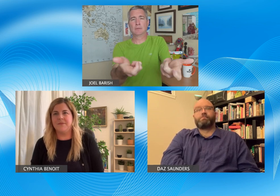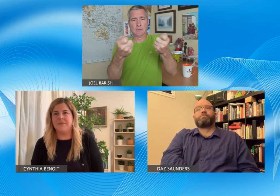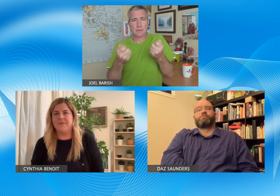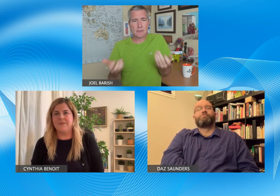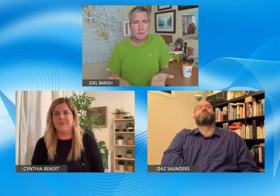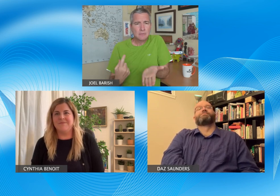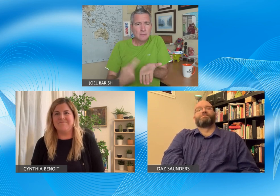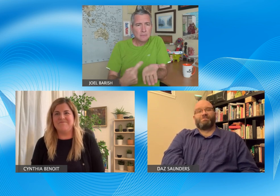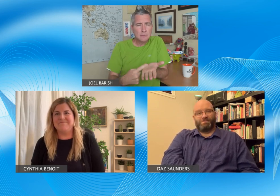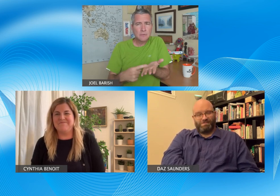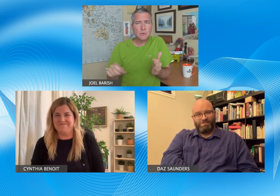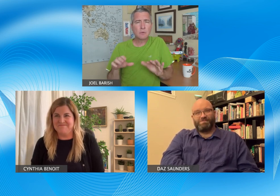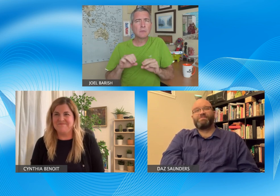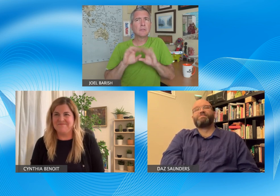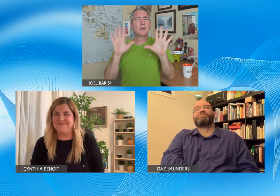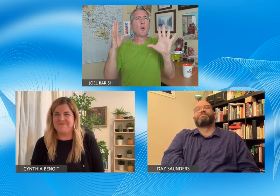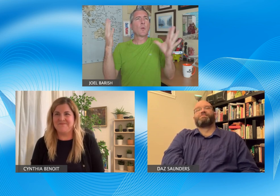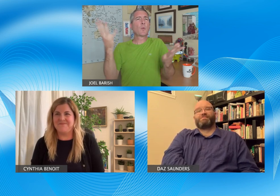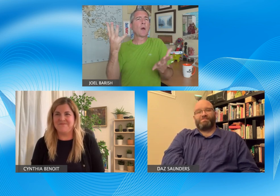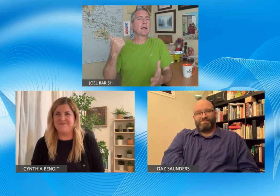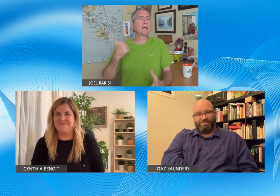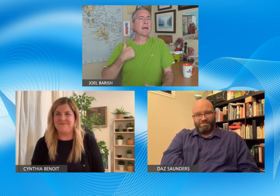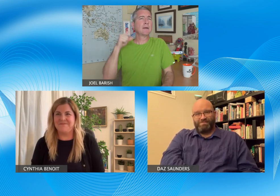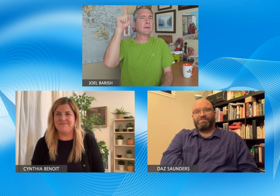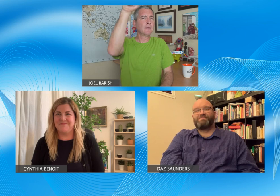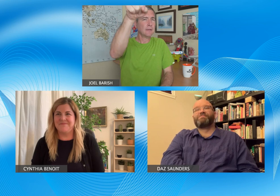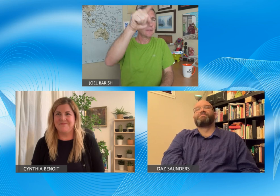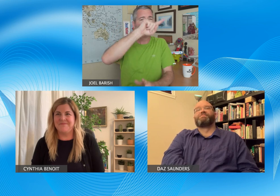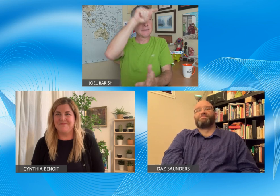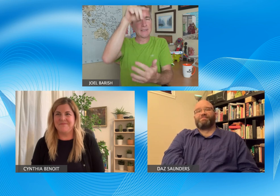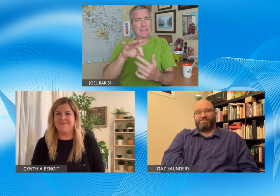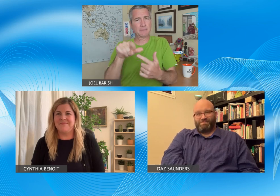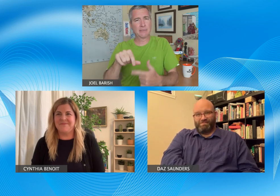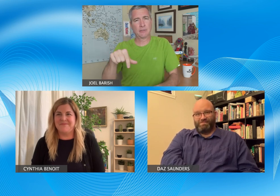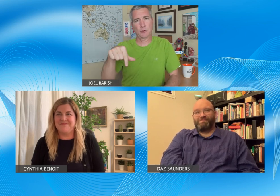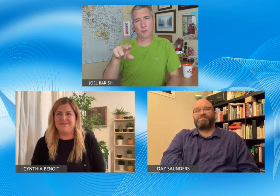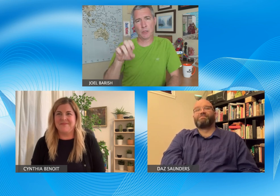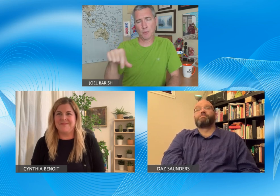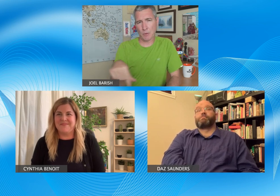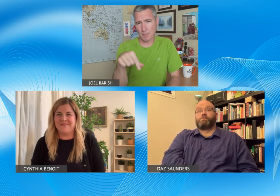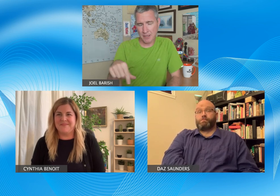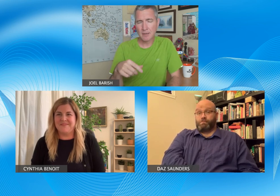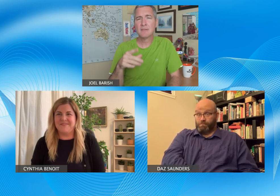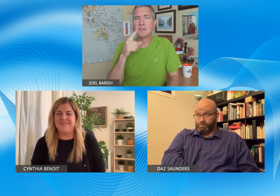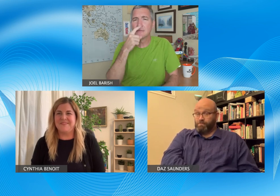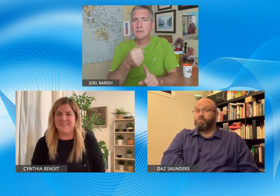That’s exactly why I invited you both on the show. To discuss what’s happening in Canada and specifically in Quebec.